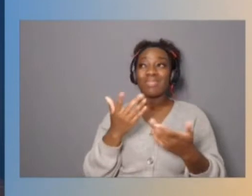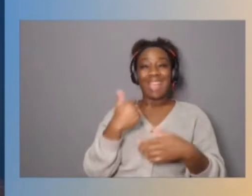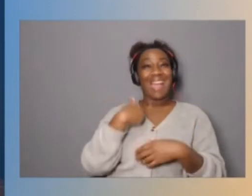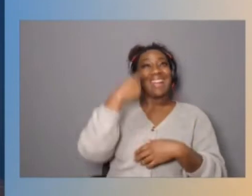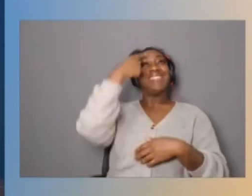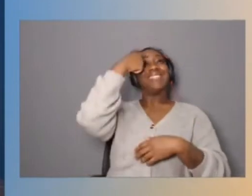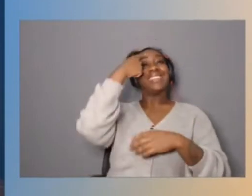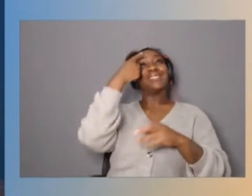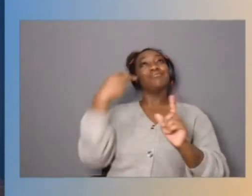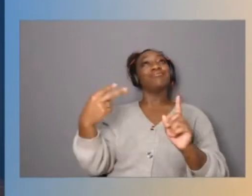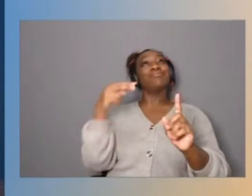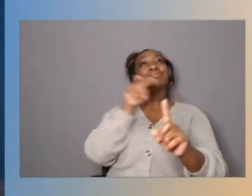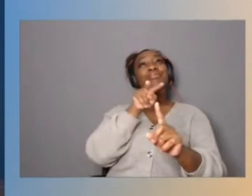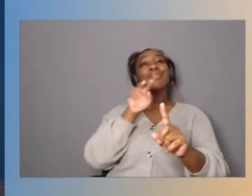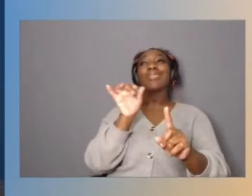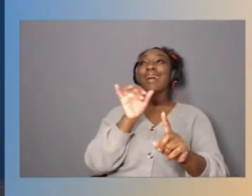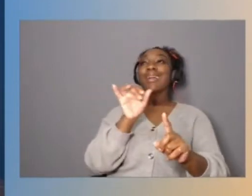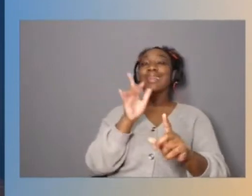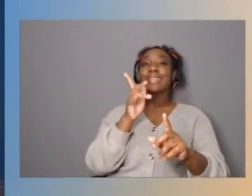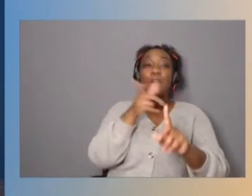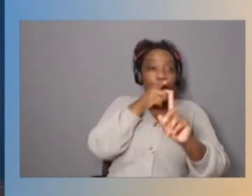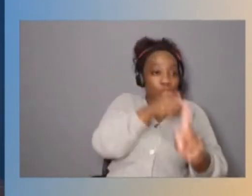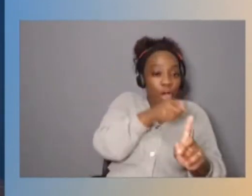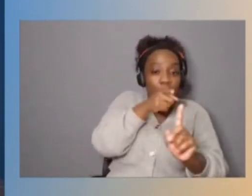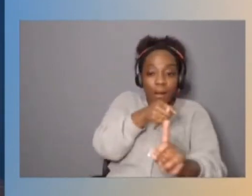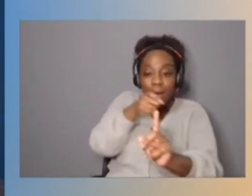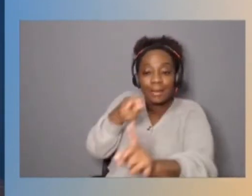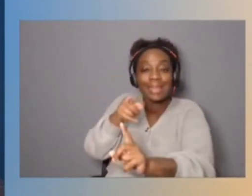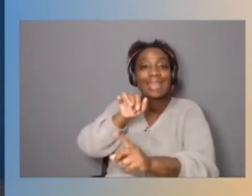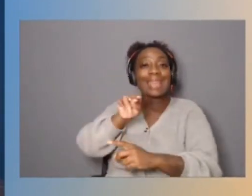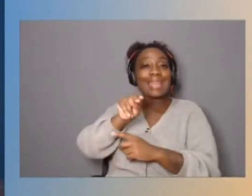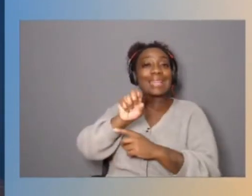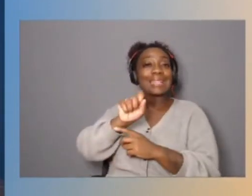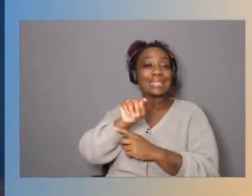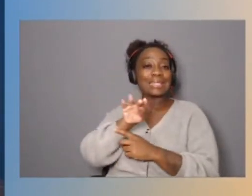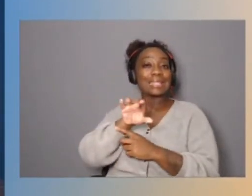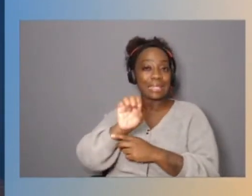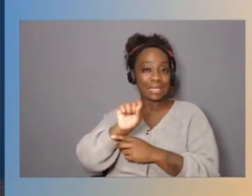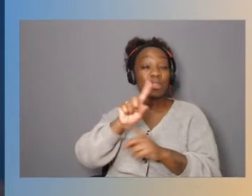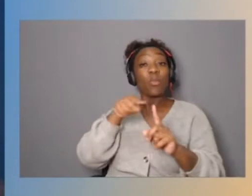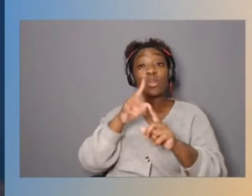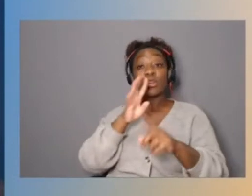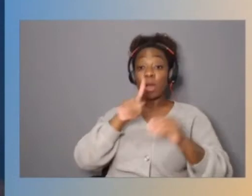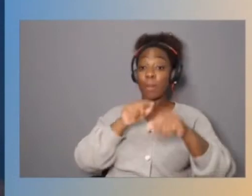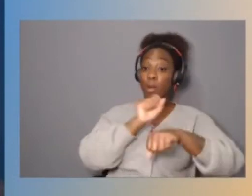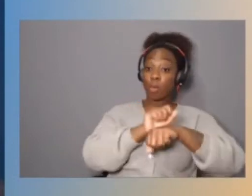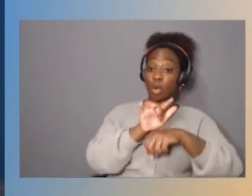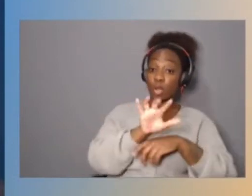as like targeted instances. - Yeah. That when we talk about the workload, like what are your guardrails that you can't,